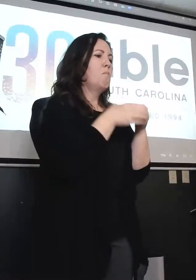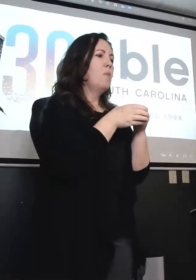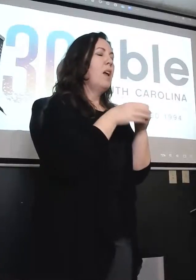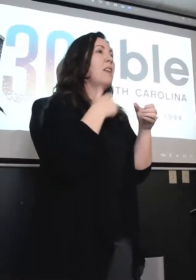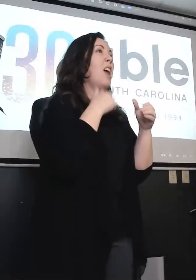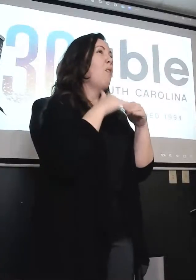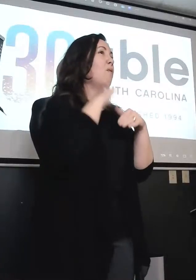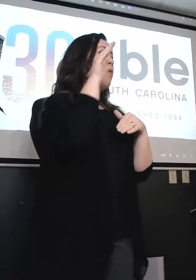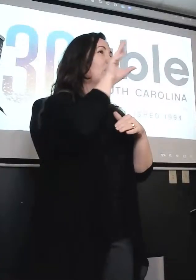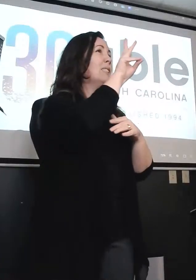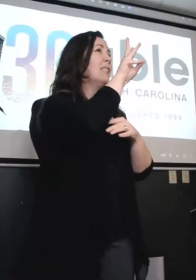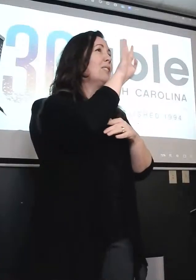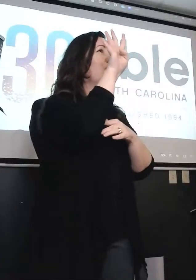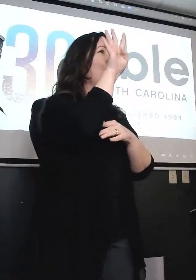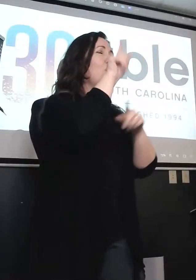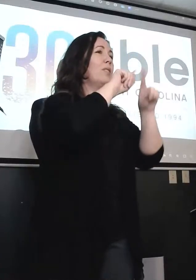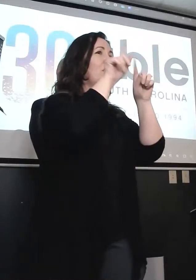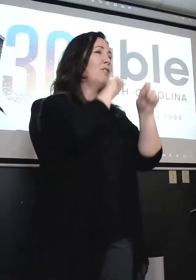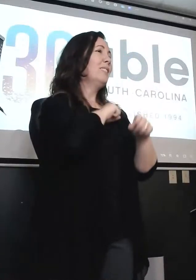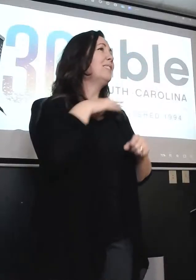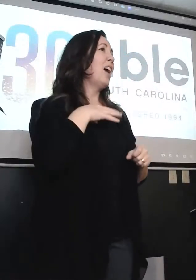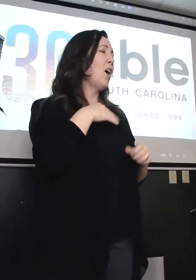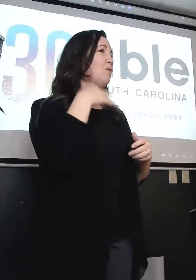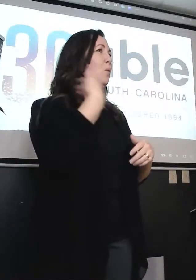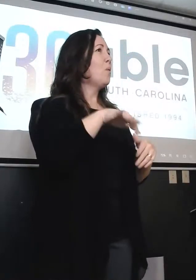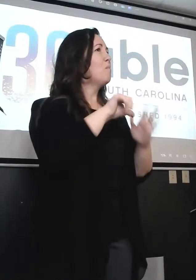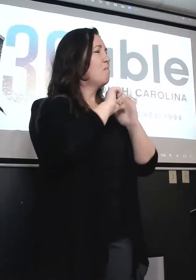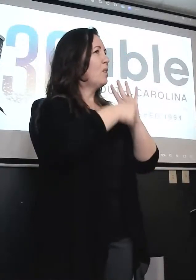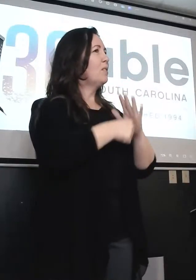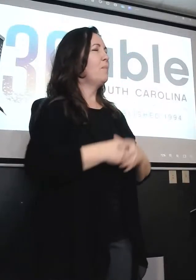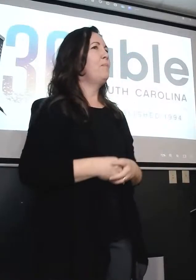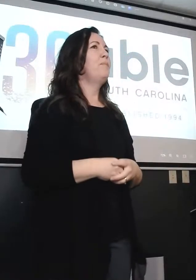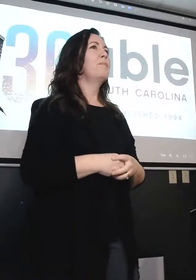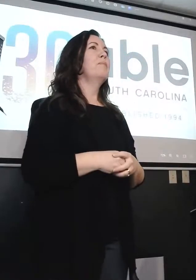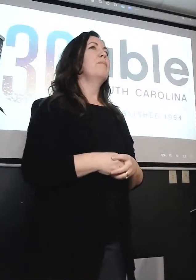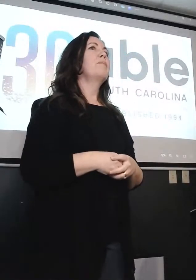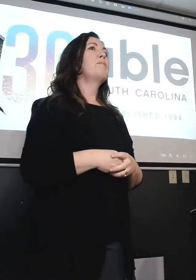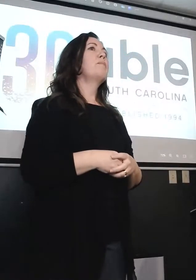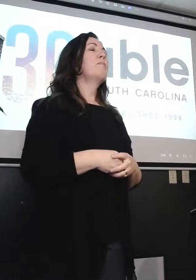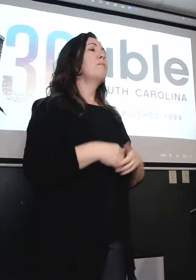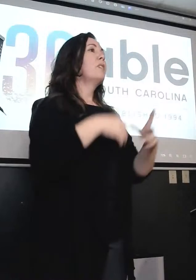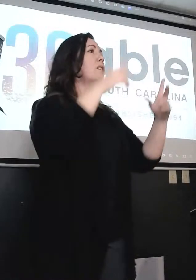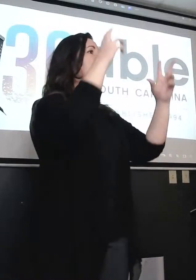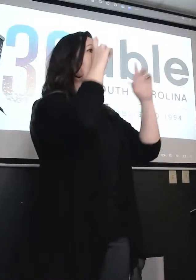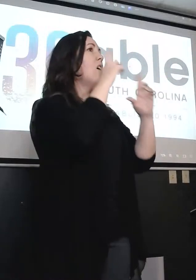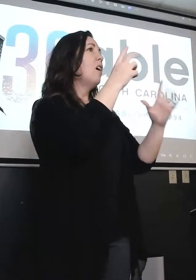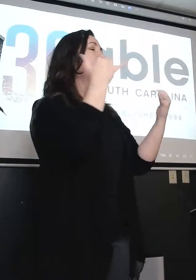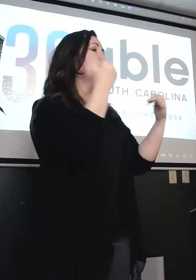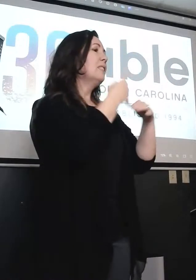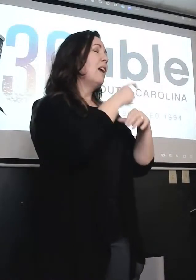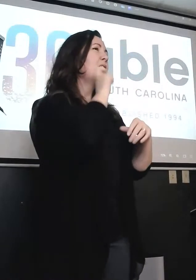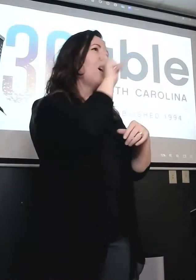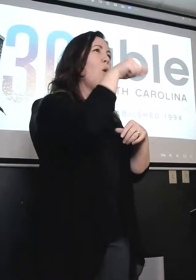64 staff members which is pretty impressive. The honor today is not just to our organization but